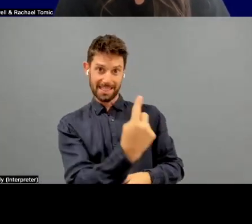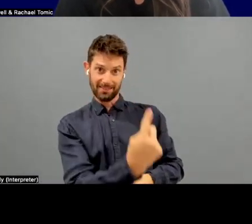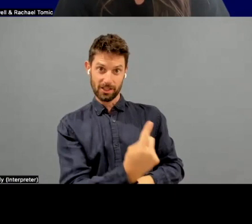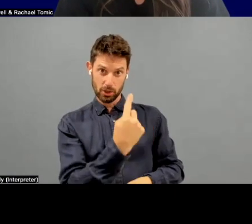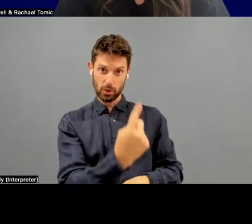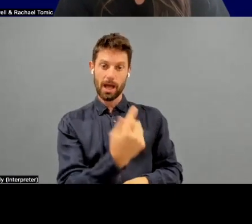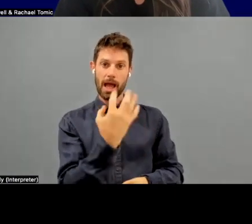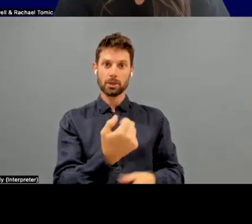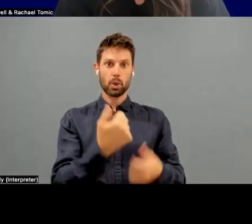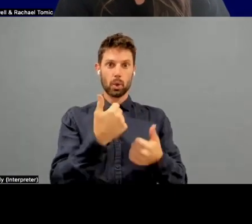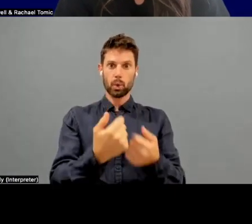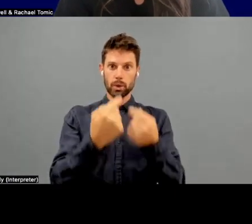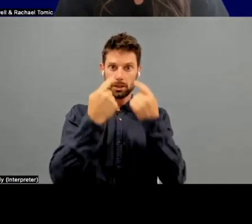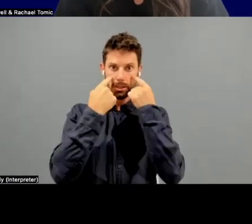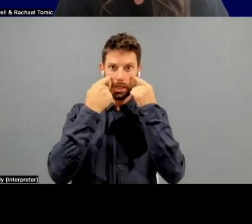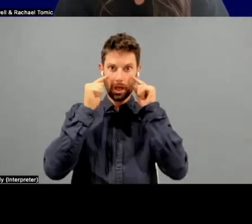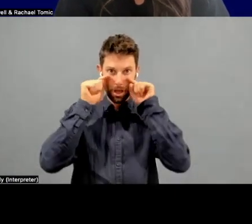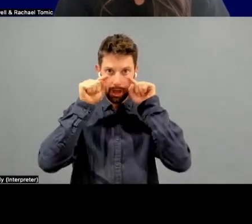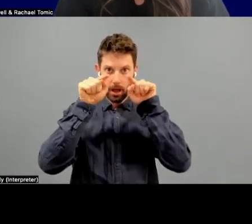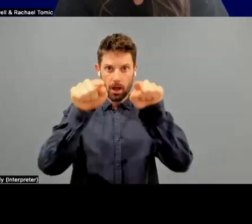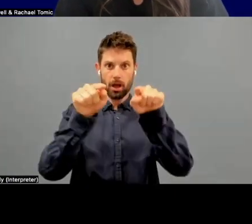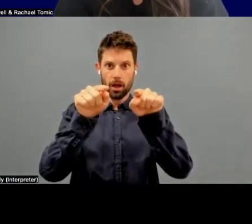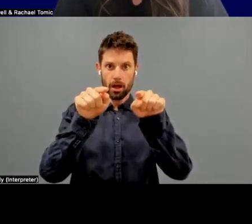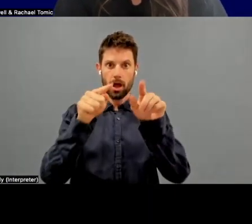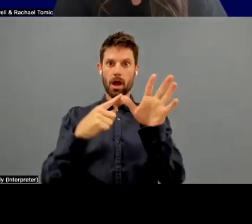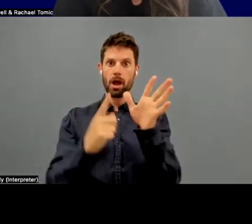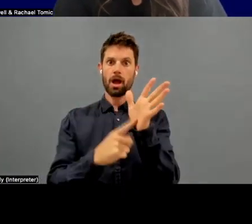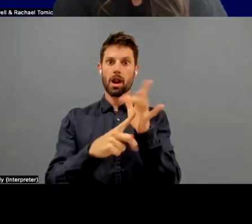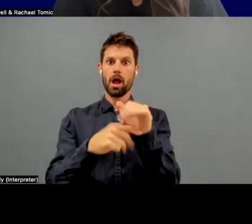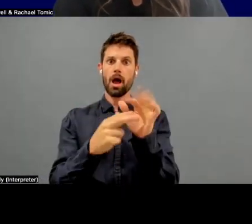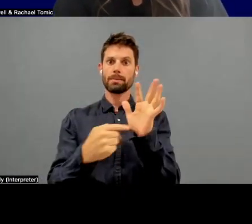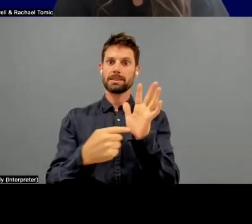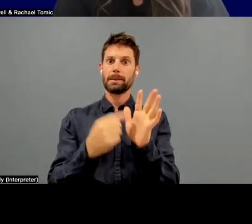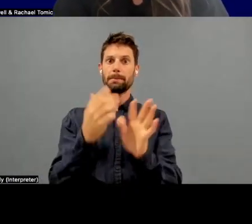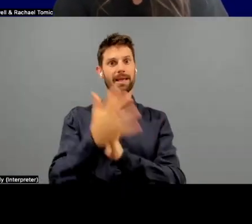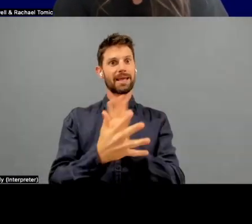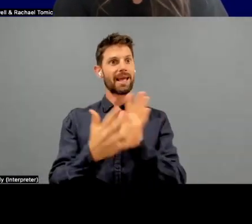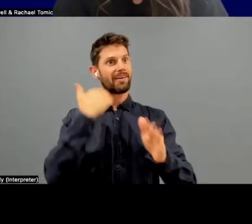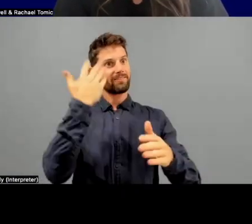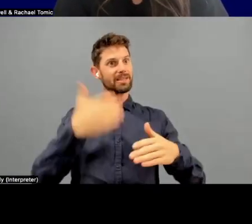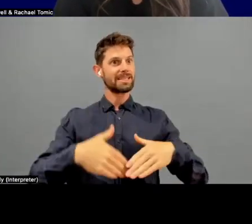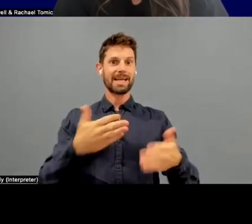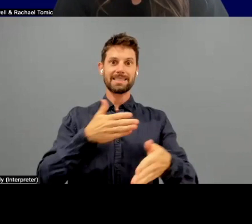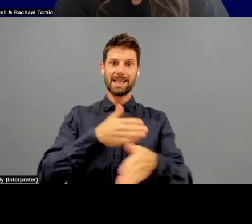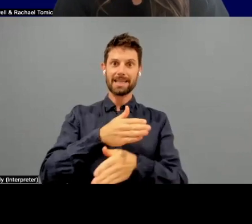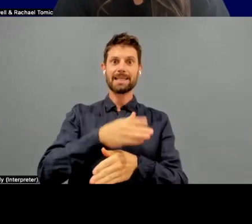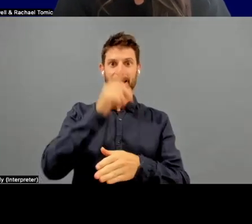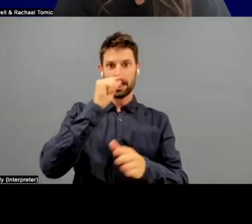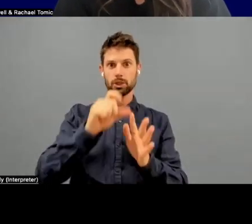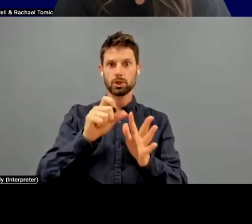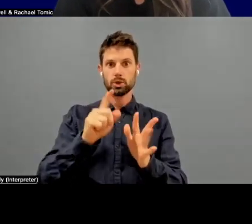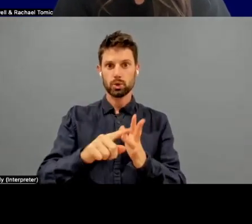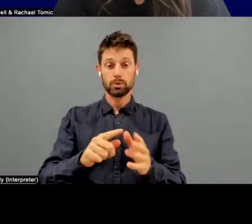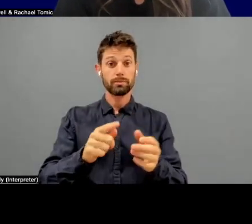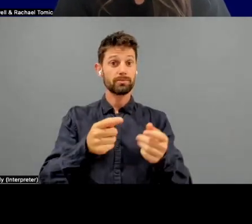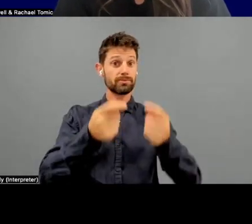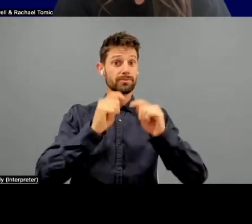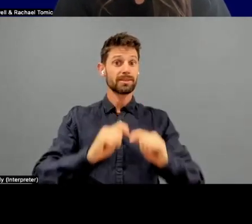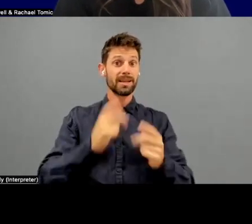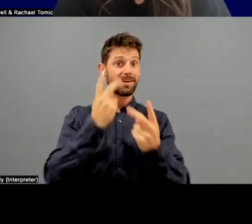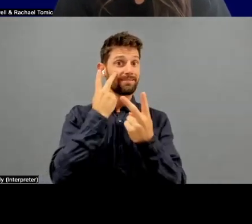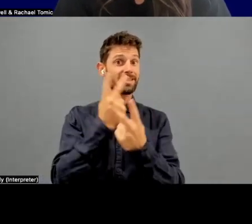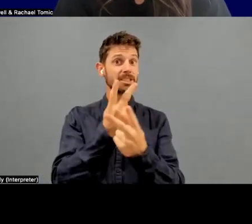so they can function in their everyday tasks. Visual training, so early visual training is